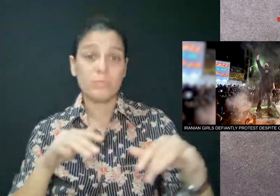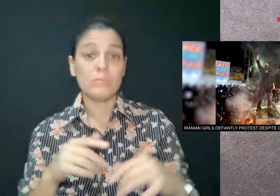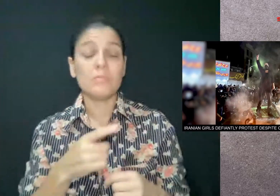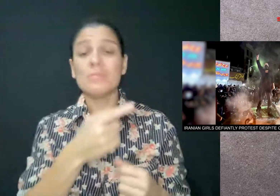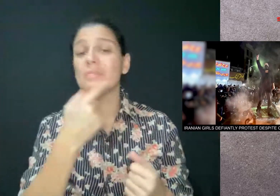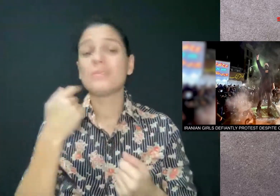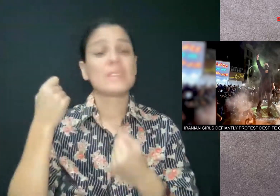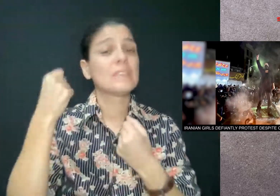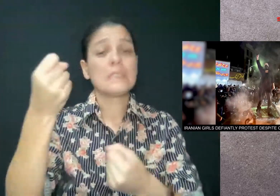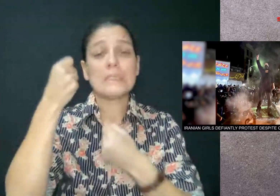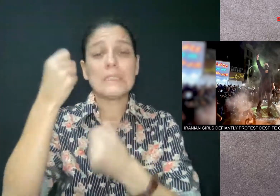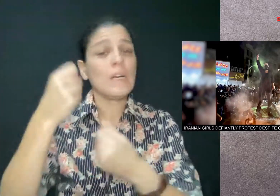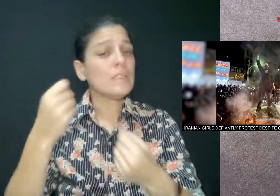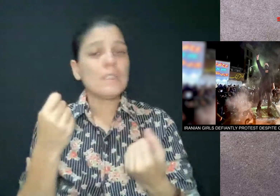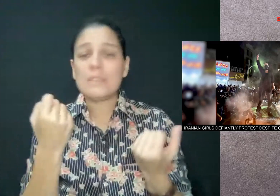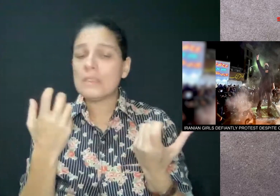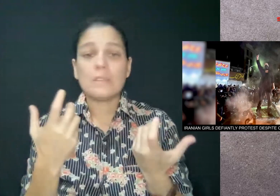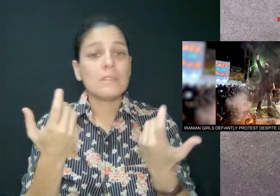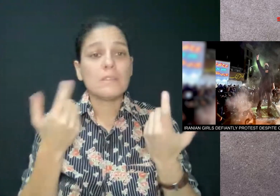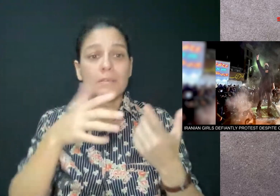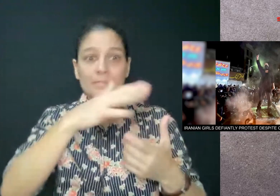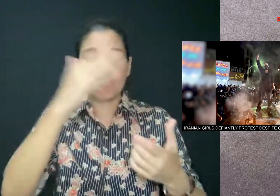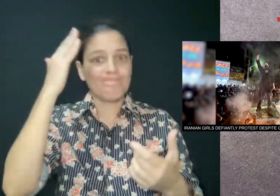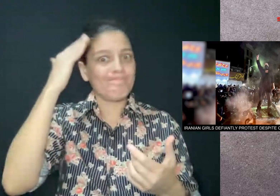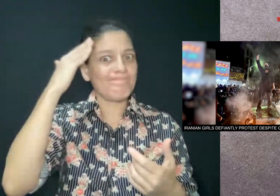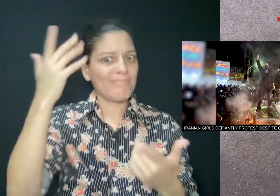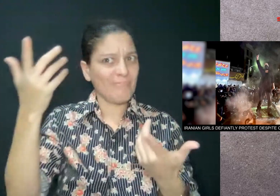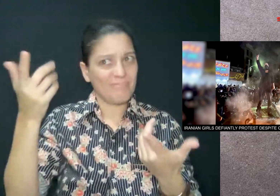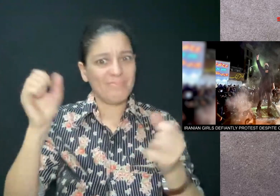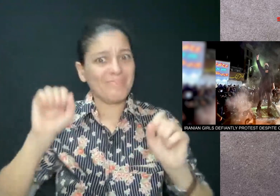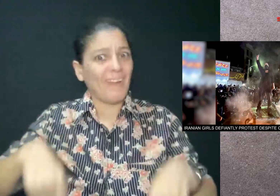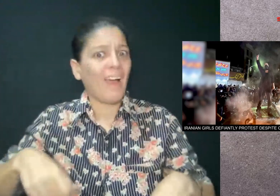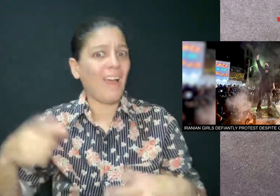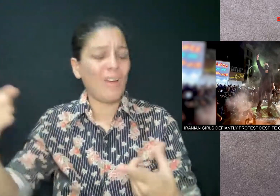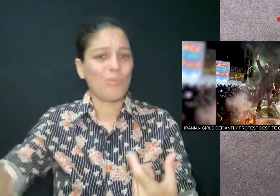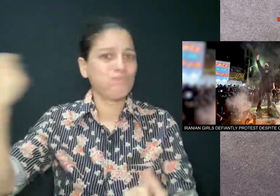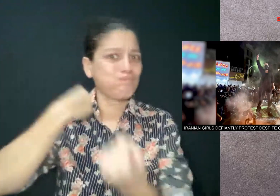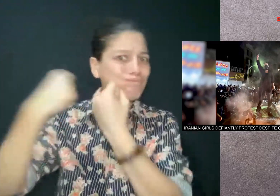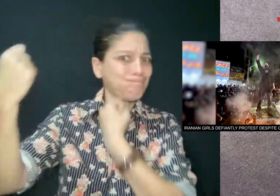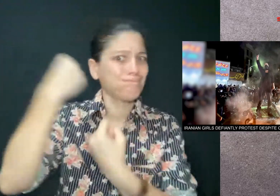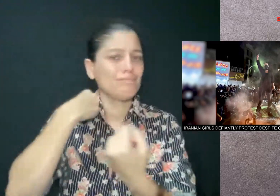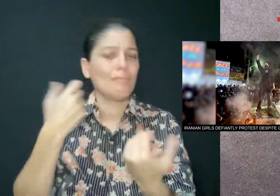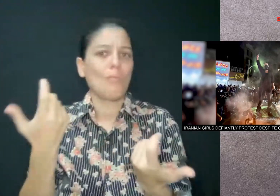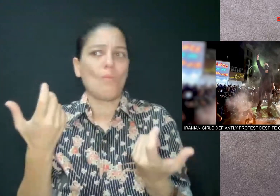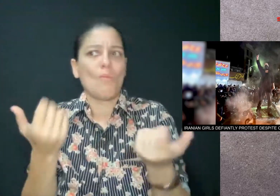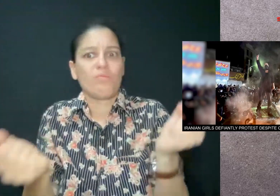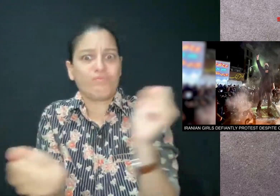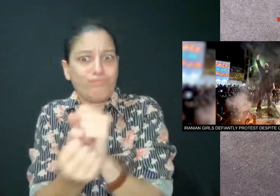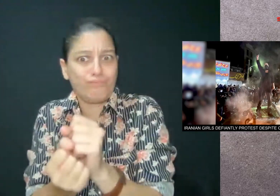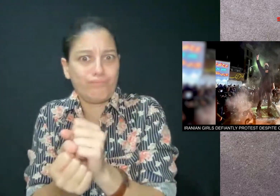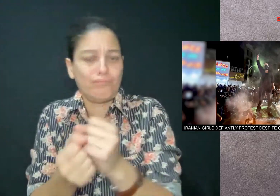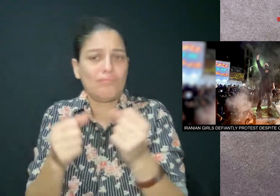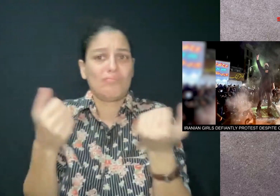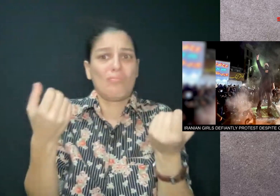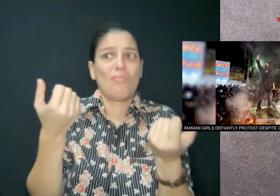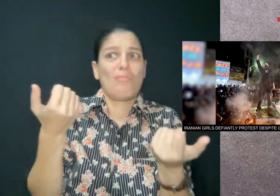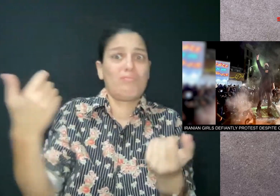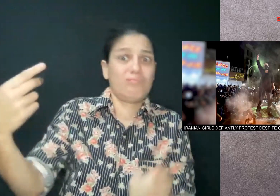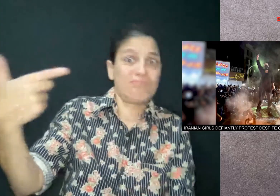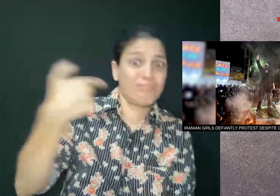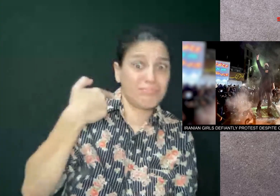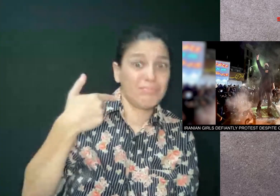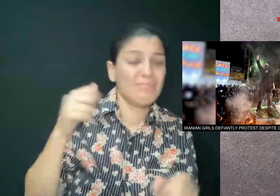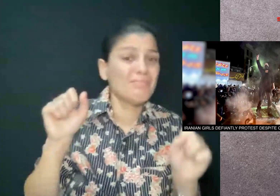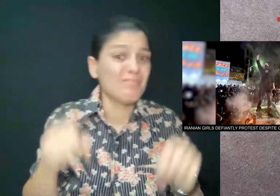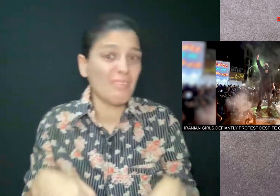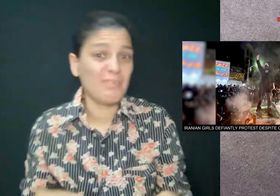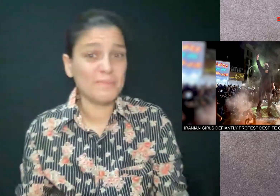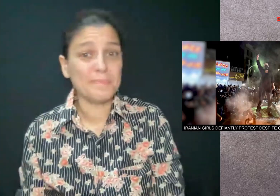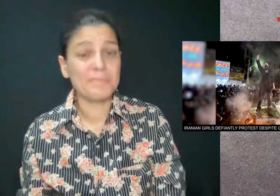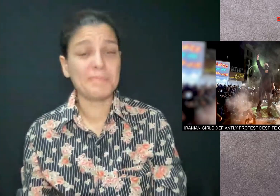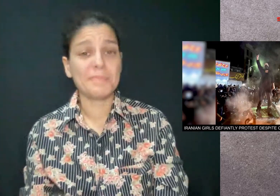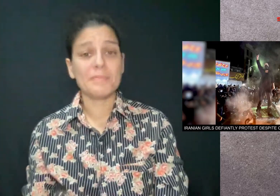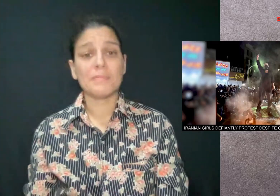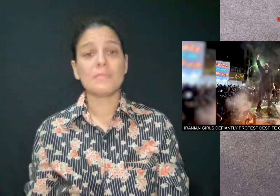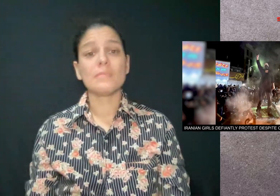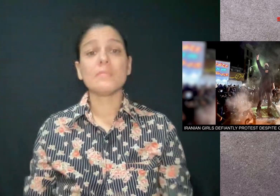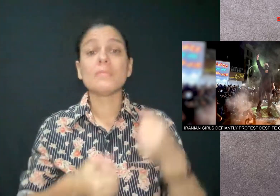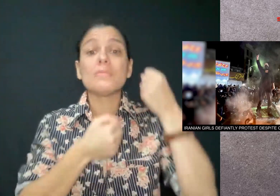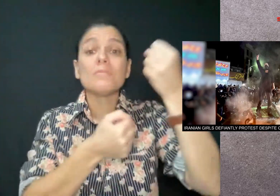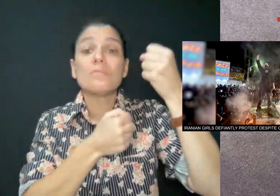they are protesting despite the threat of being beaten imprisoned or killed the protests